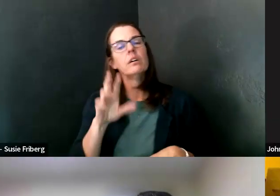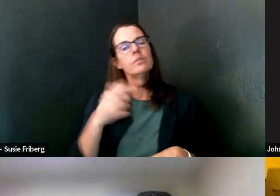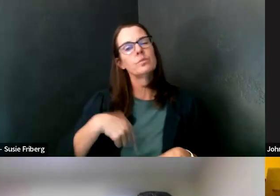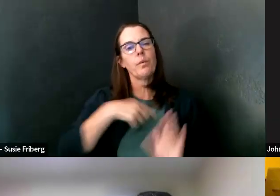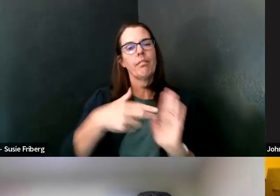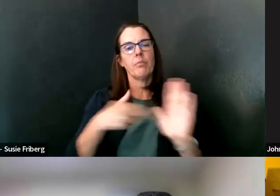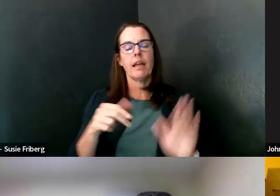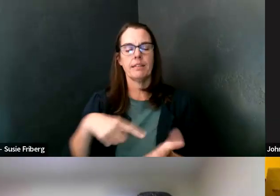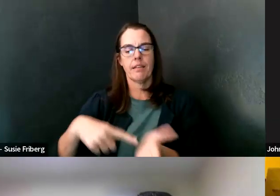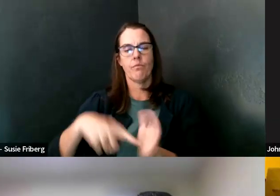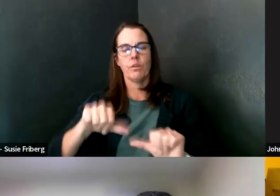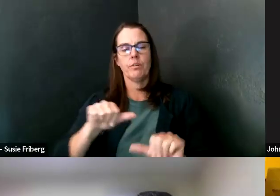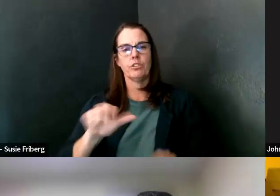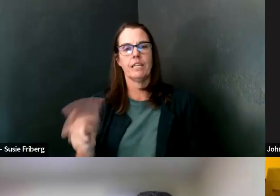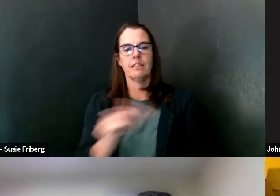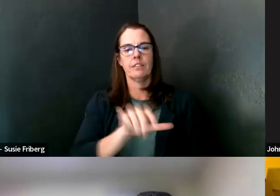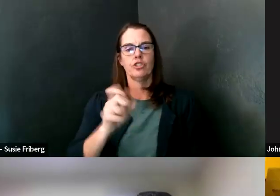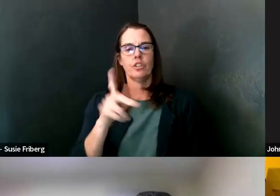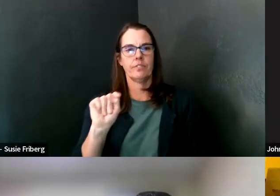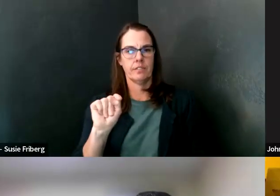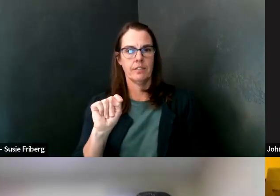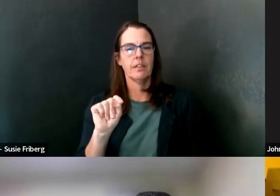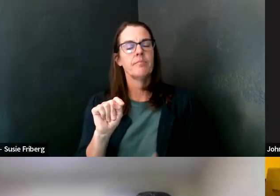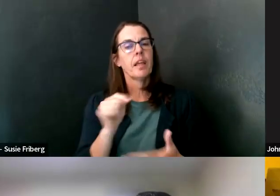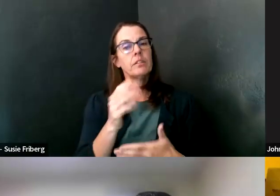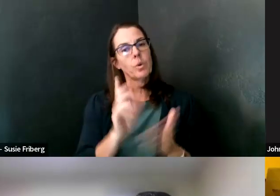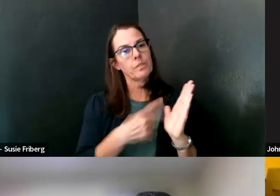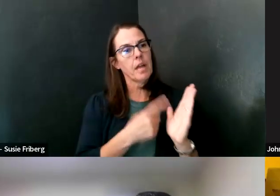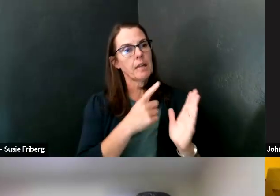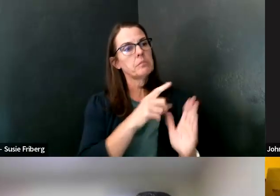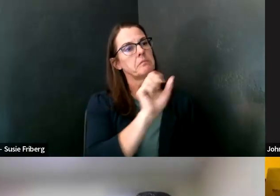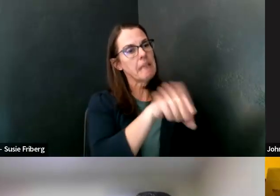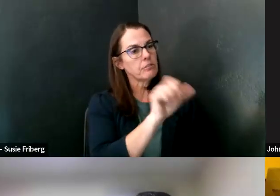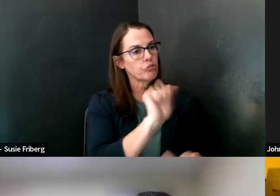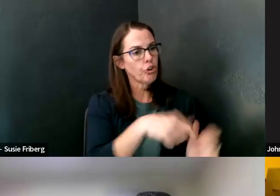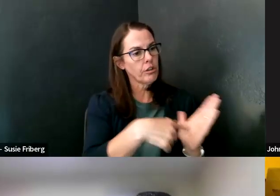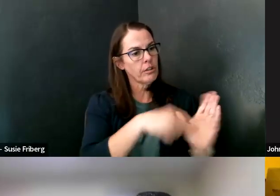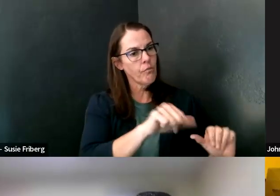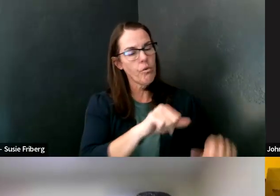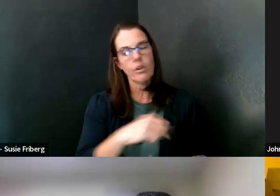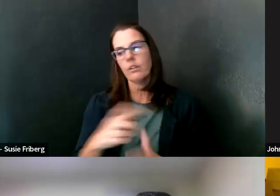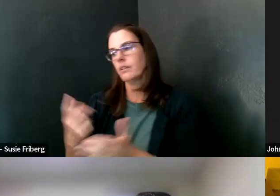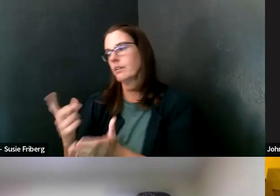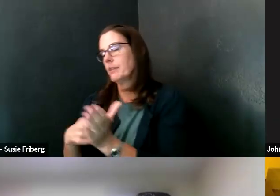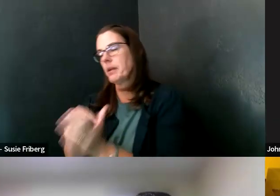15% of those volatile shifts reporting sometimes 0 to 10 sometimes a thousand and one plus when the